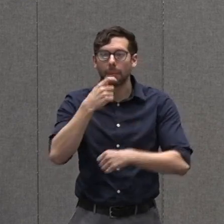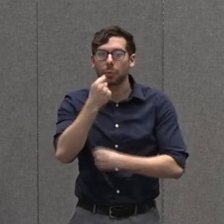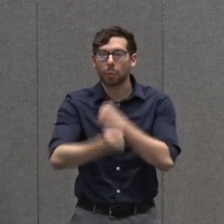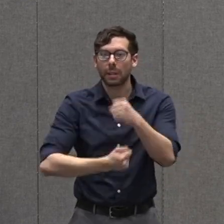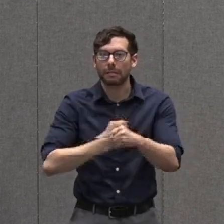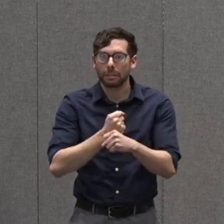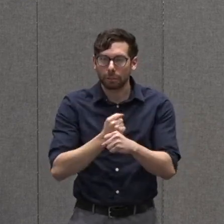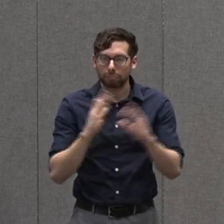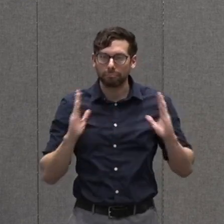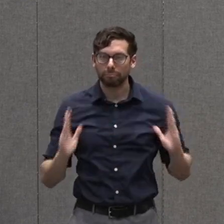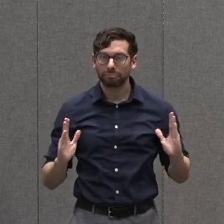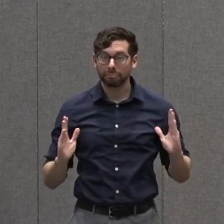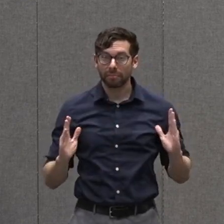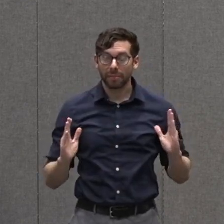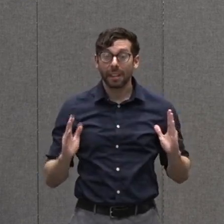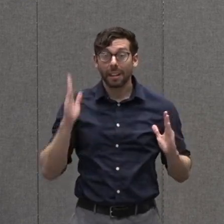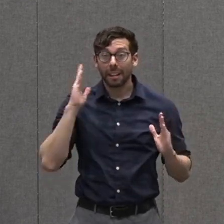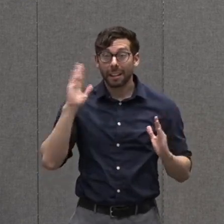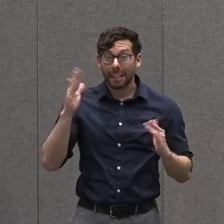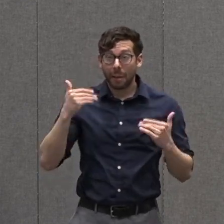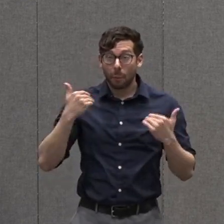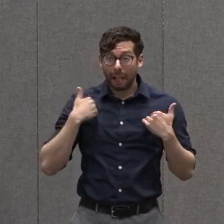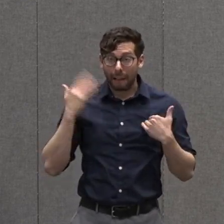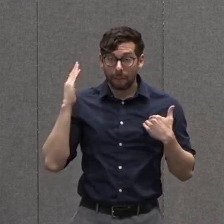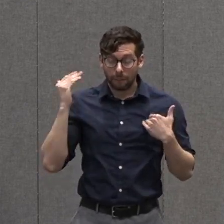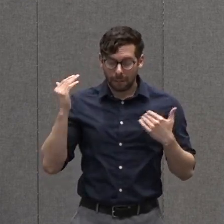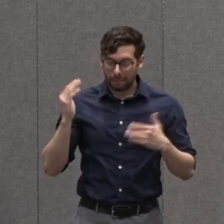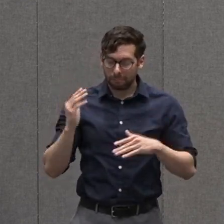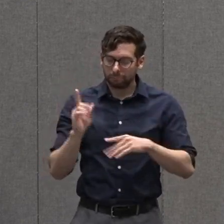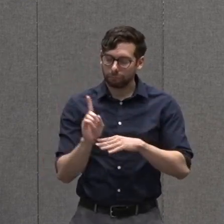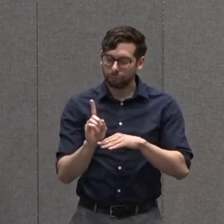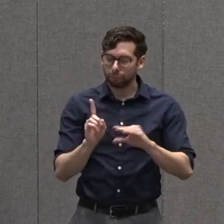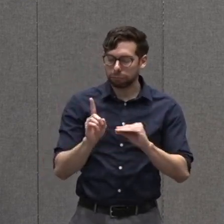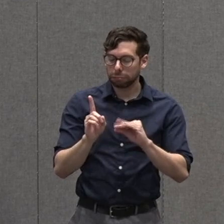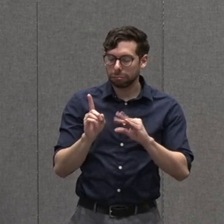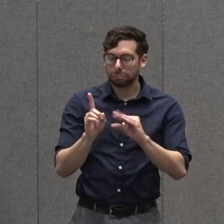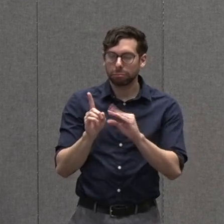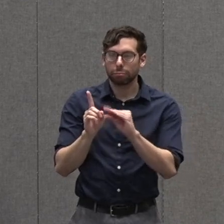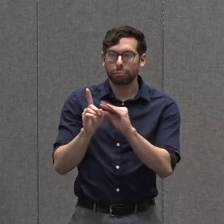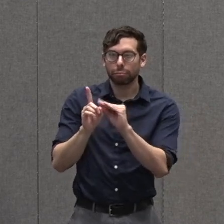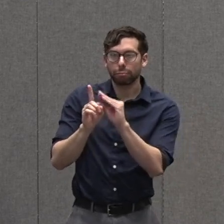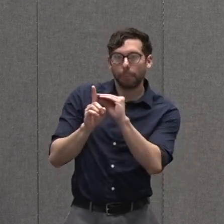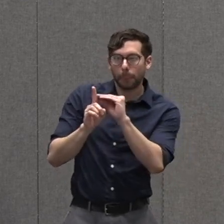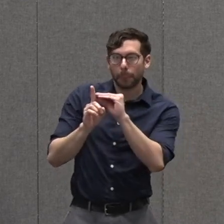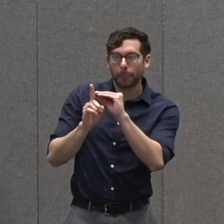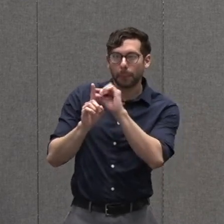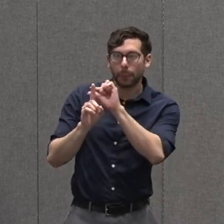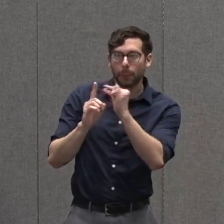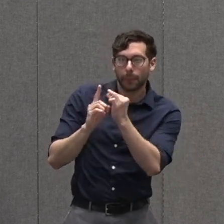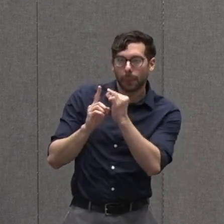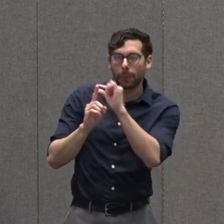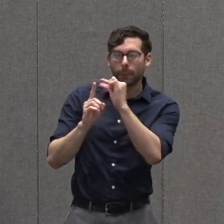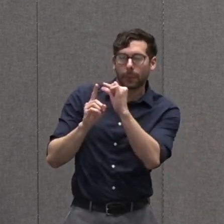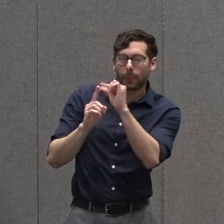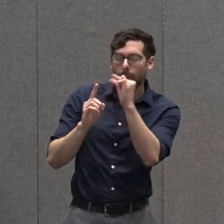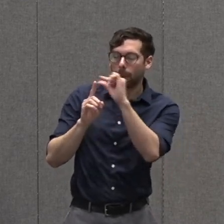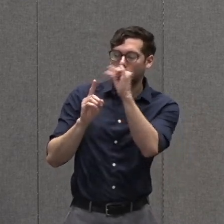So if they shed six times, they get six new segments on their rattle. Right, so if you look at that snake, and count the segments,